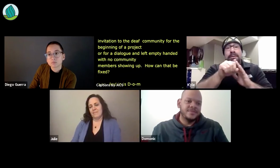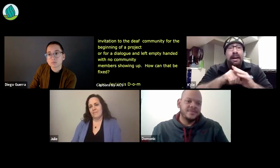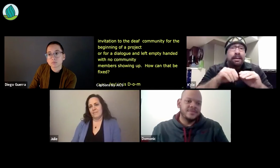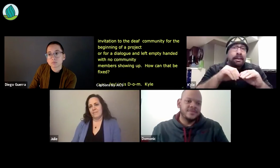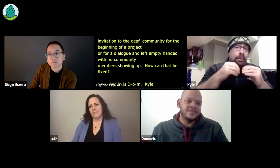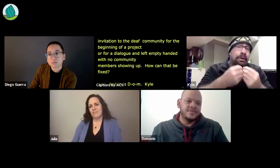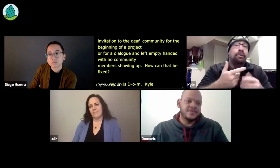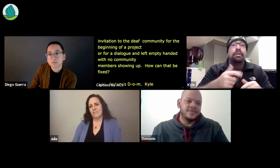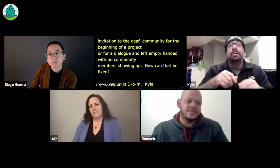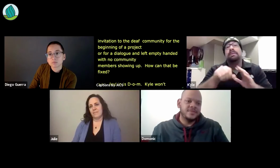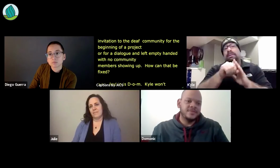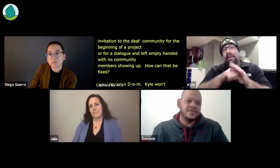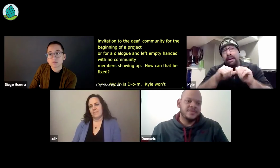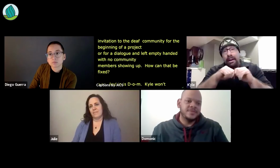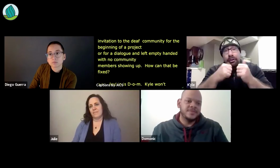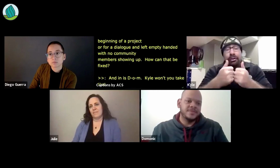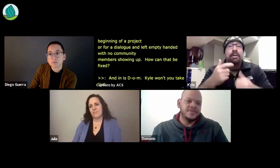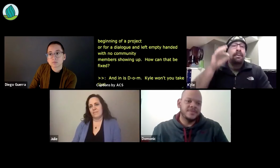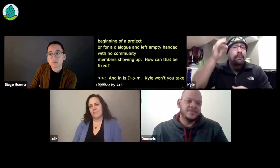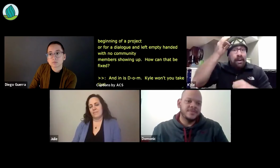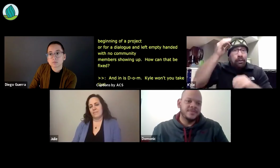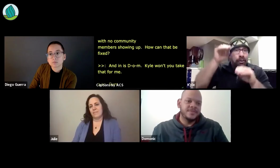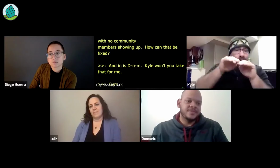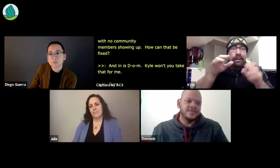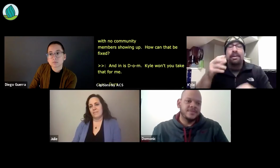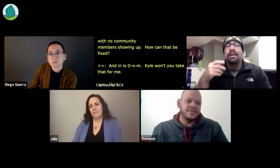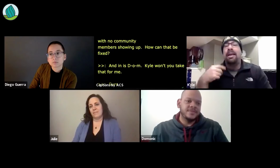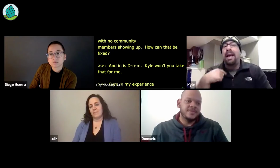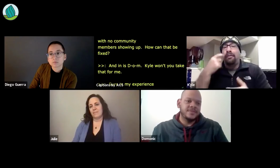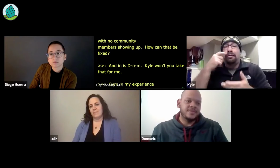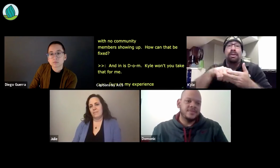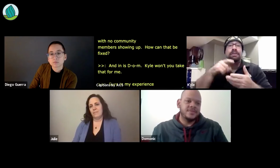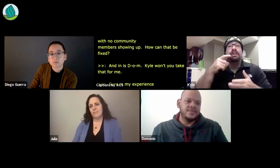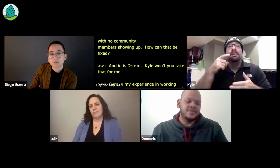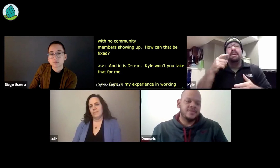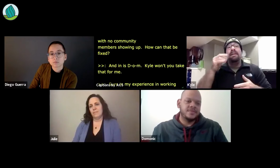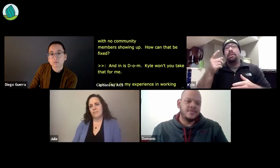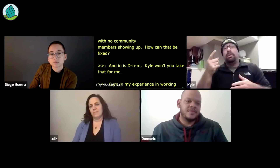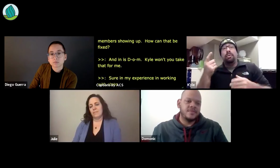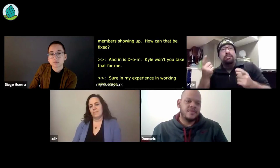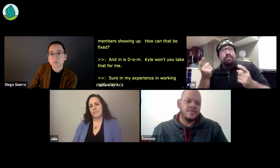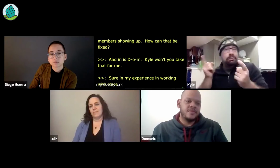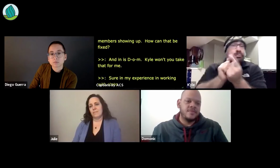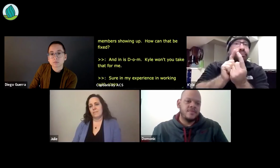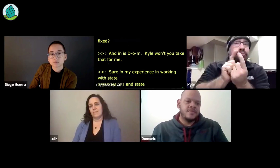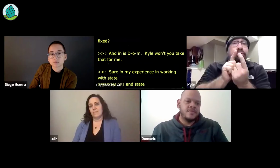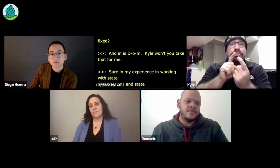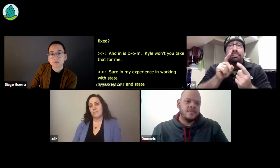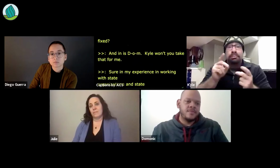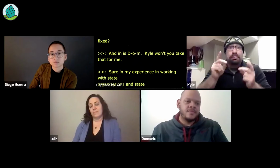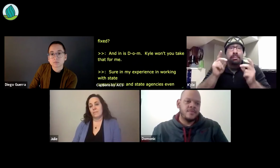agencies even at the federal level, I notice if you go up to people just